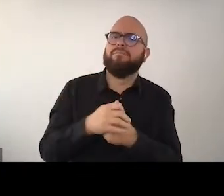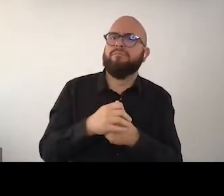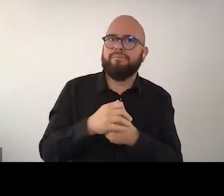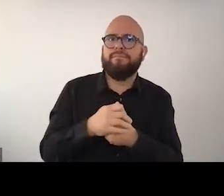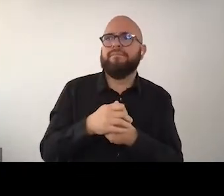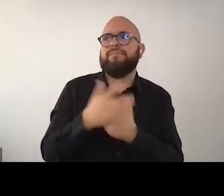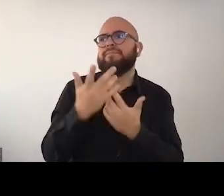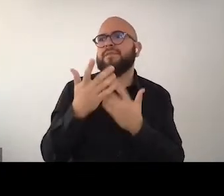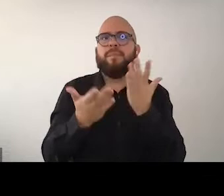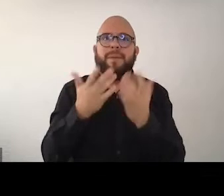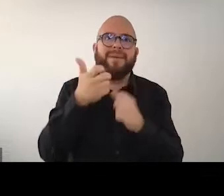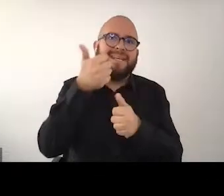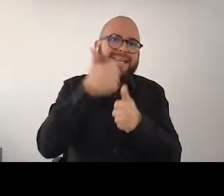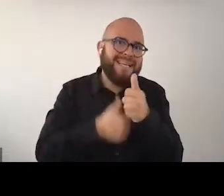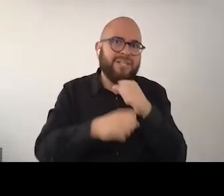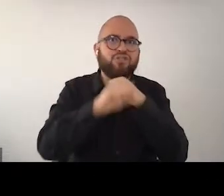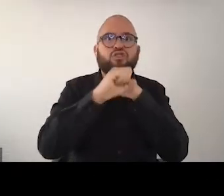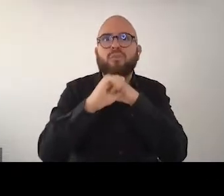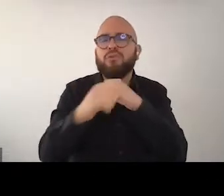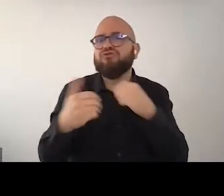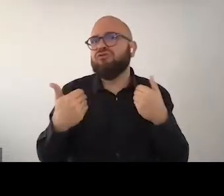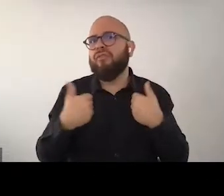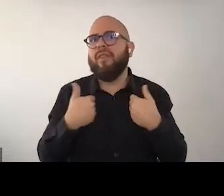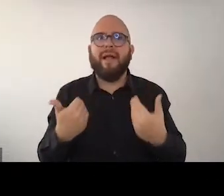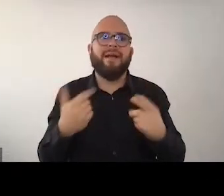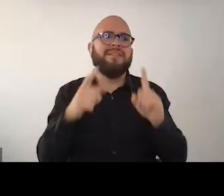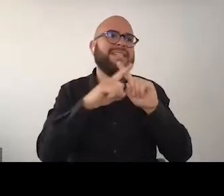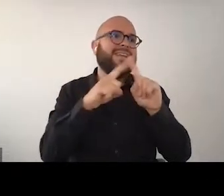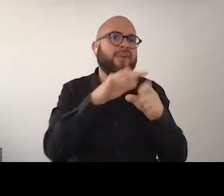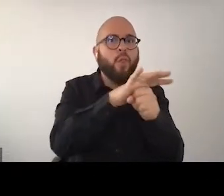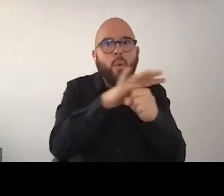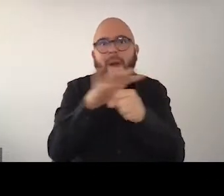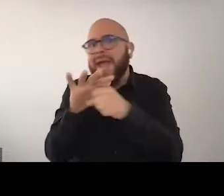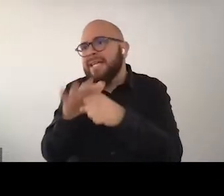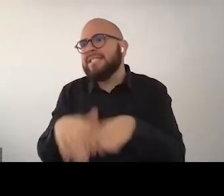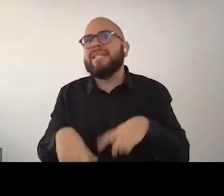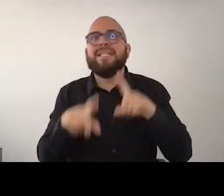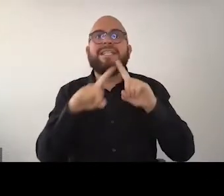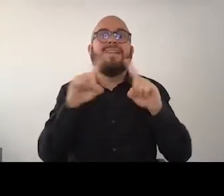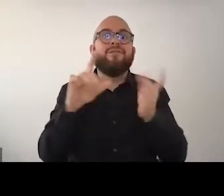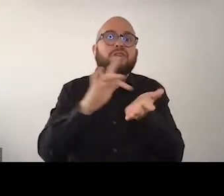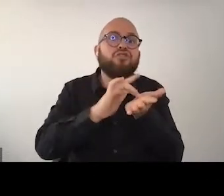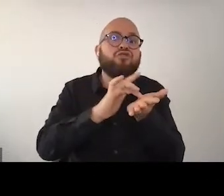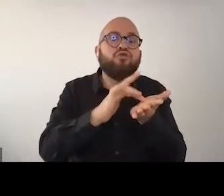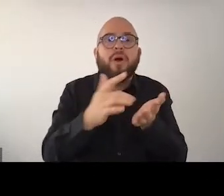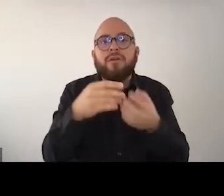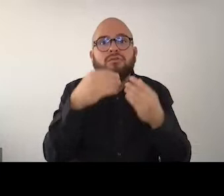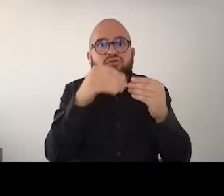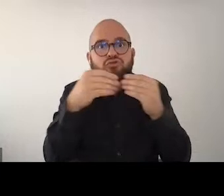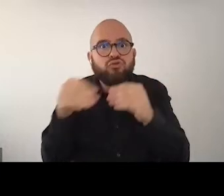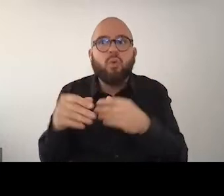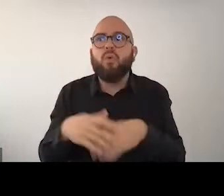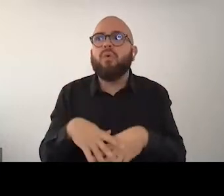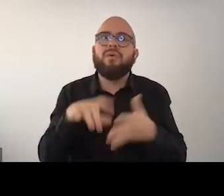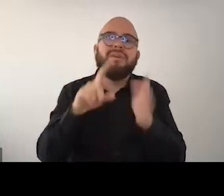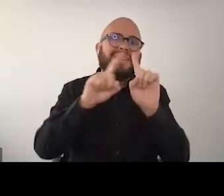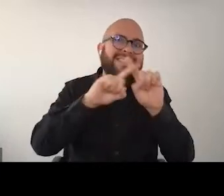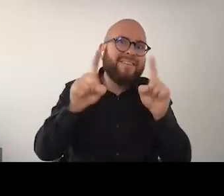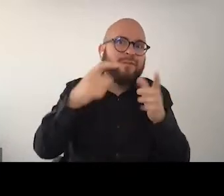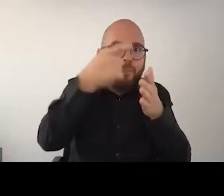or a different drugstore where you could buy the perfume, different prices based on the location, dealer identification.